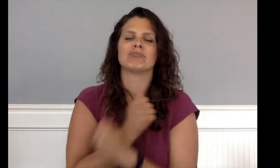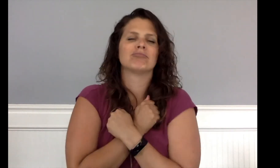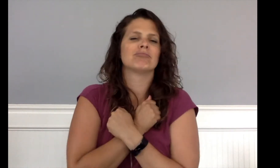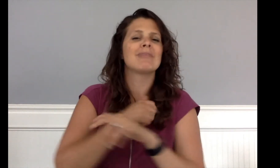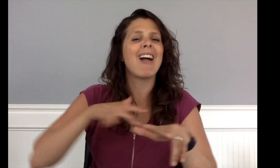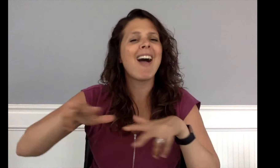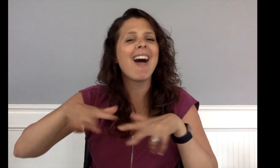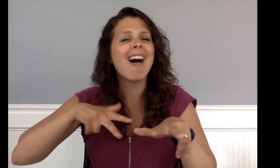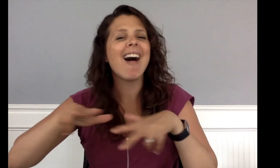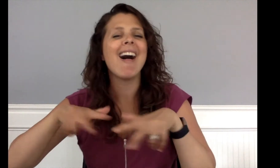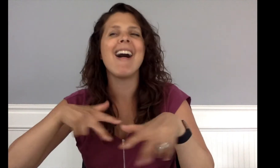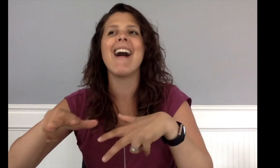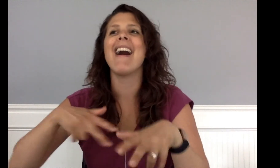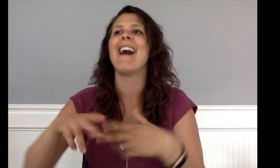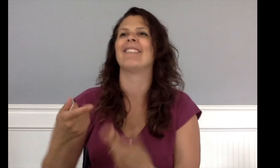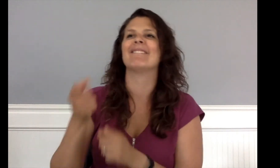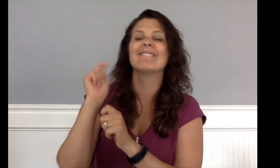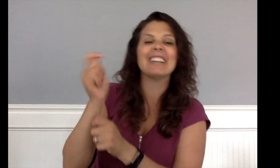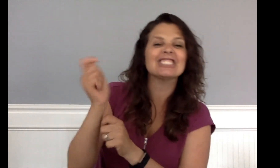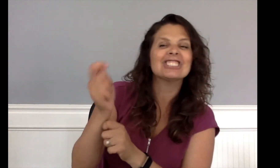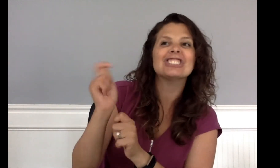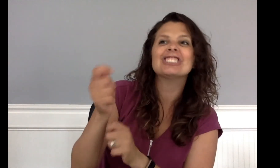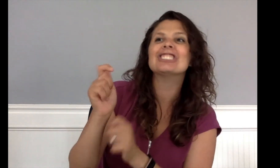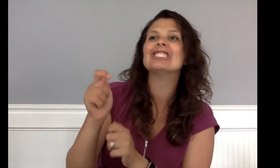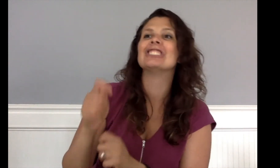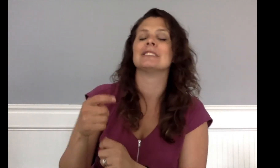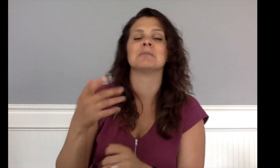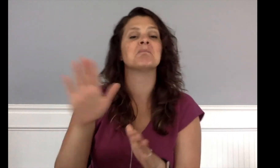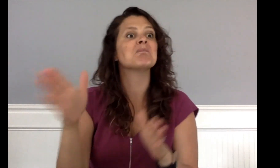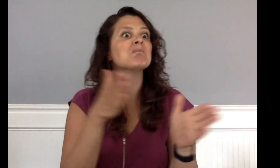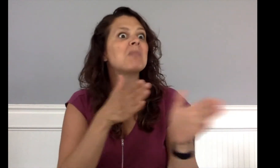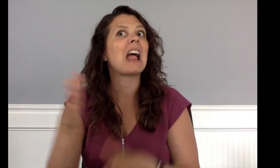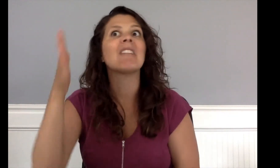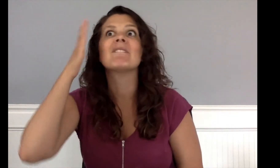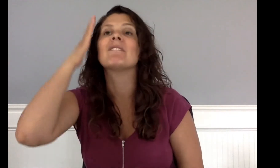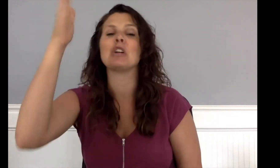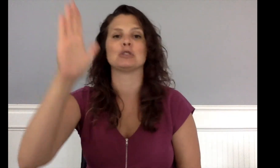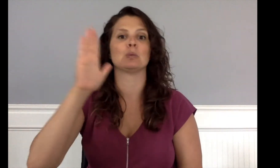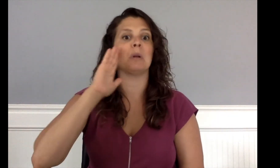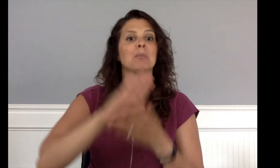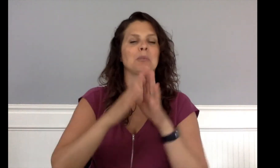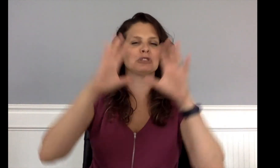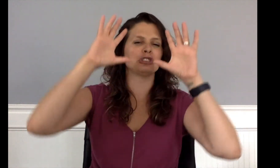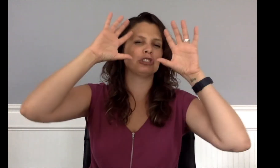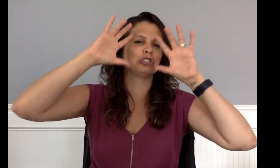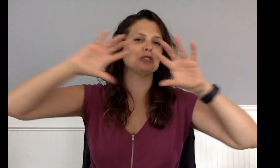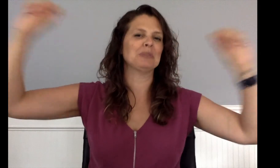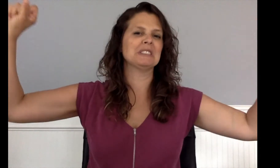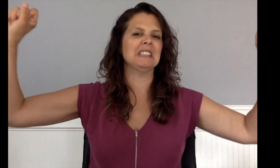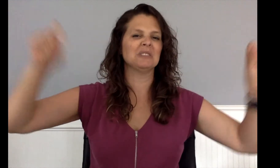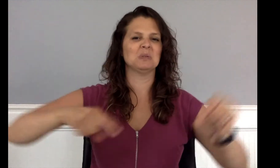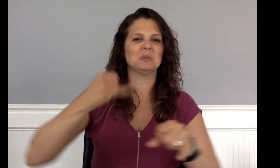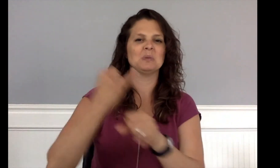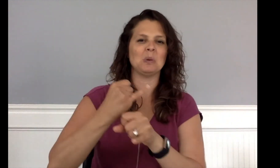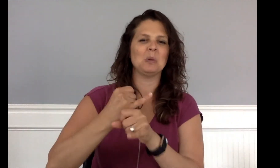"He enjoys hiking and fishing, "and plans to be the next superintendent